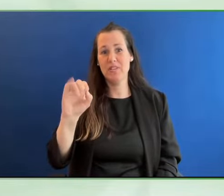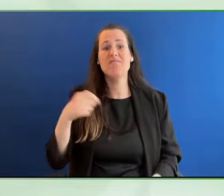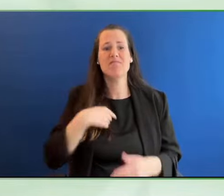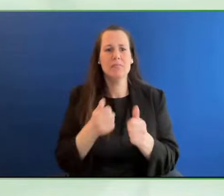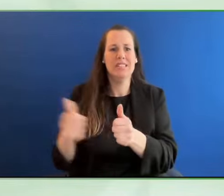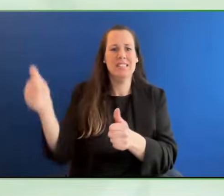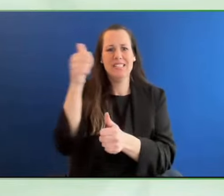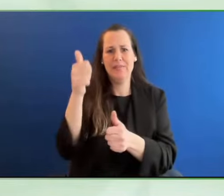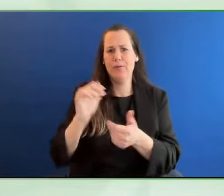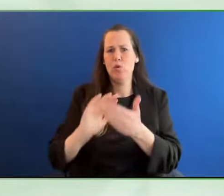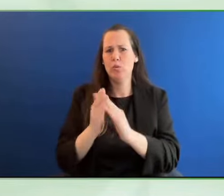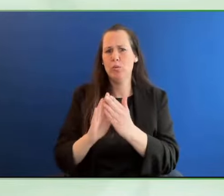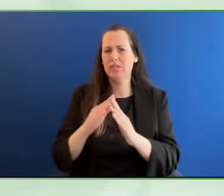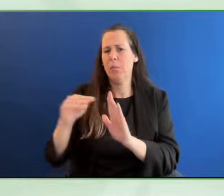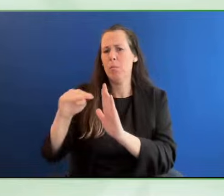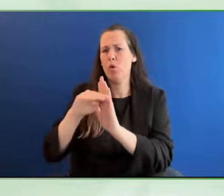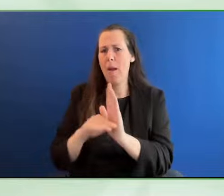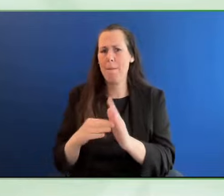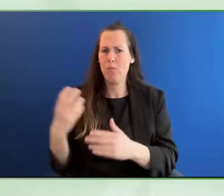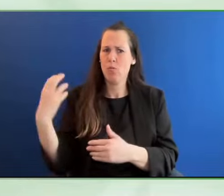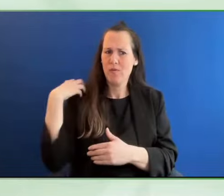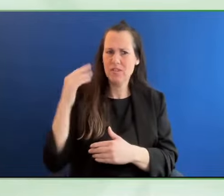Thank you so much!